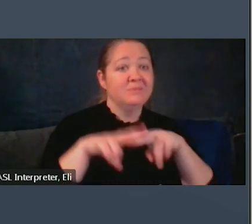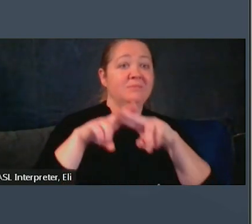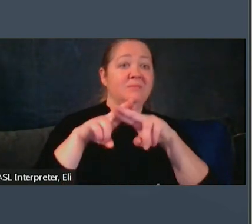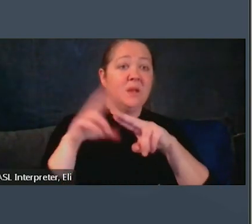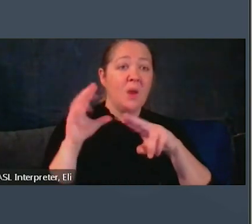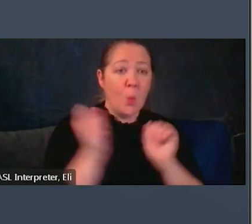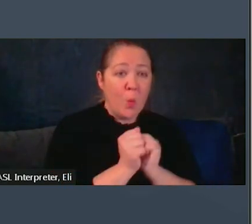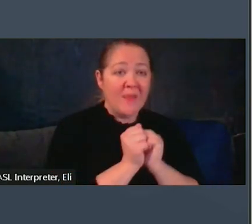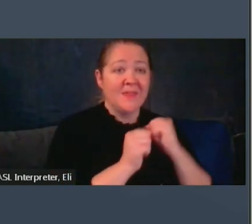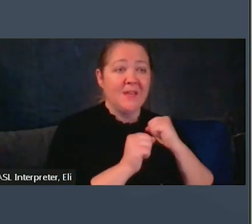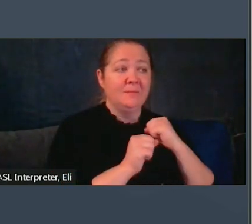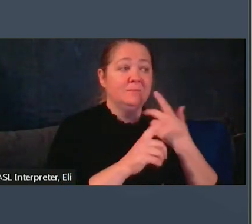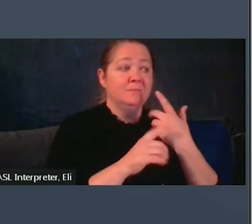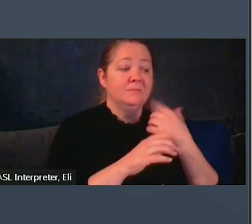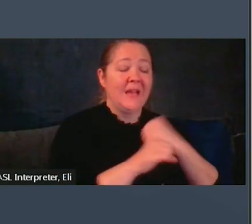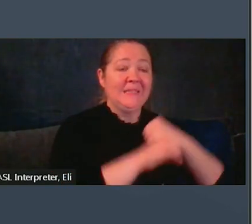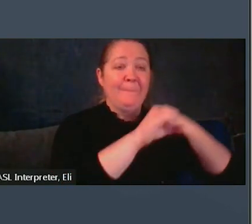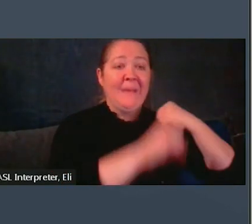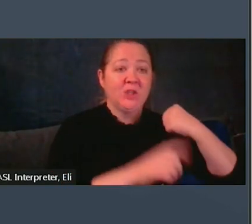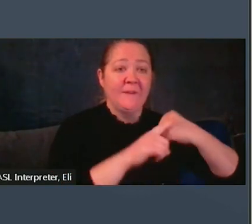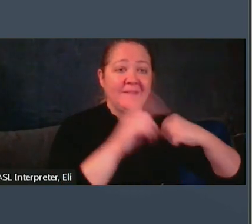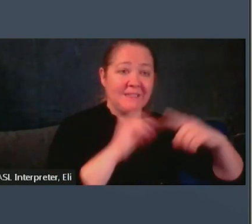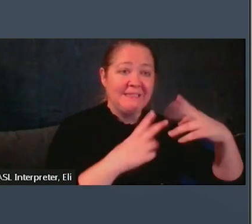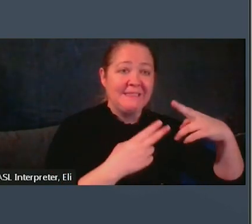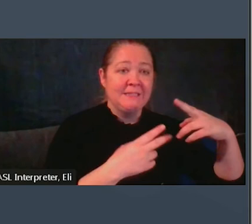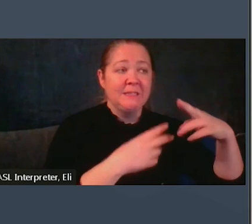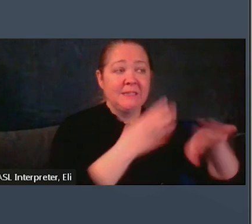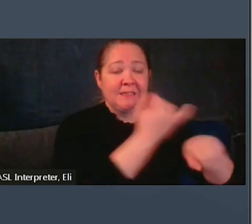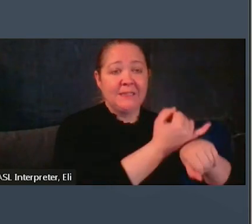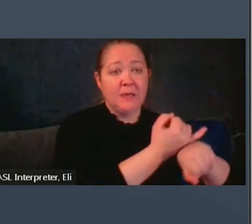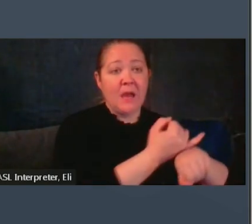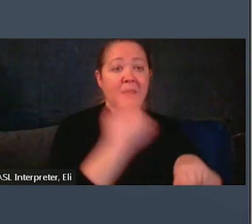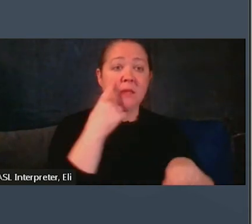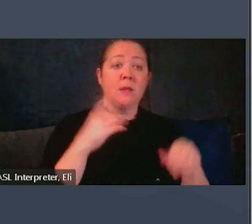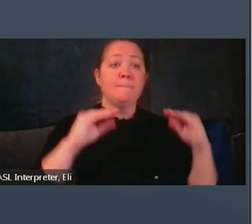And I think that needs to be reconsidered. I think the more appropriate location for an insurance would